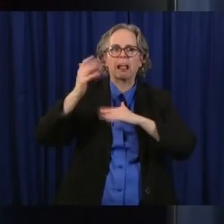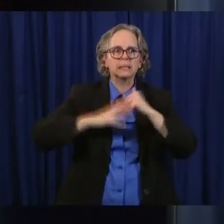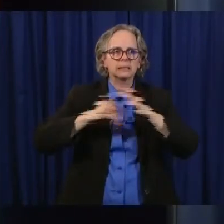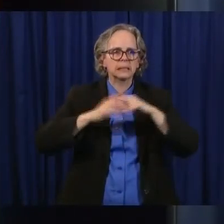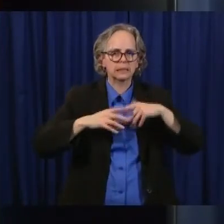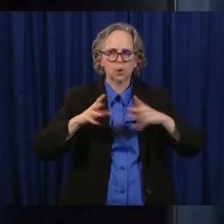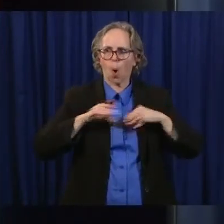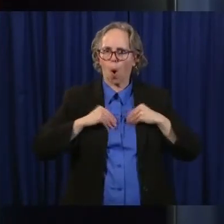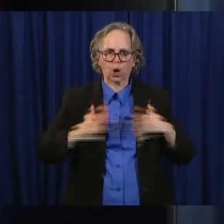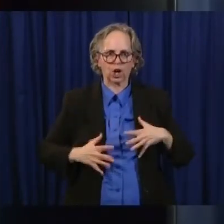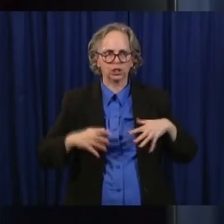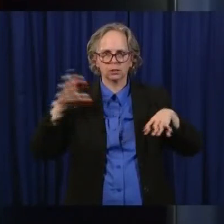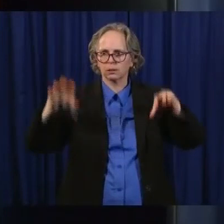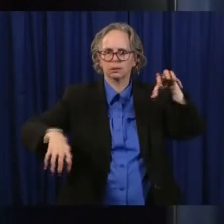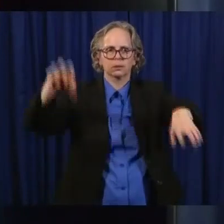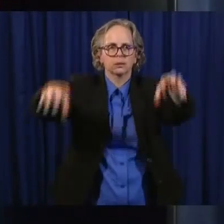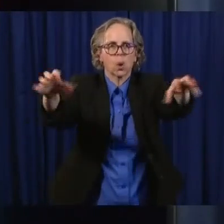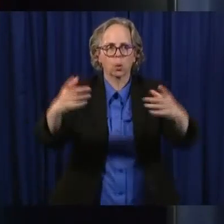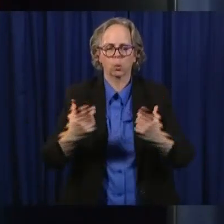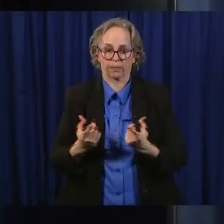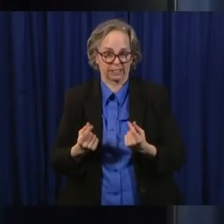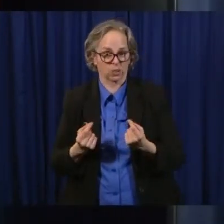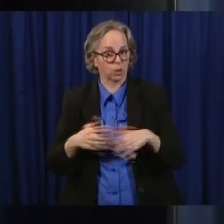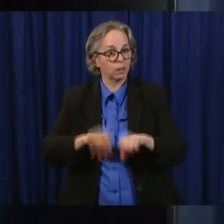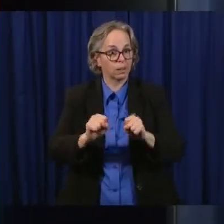BUT IT WILL TAKE TIME FOR THAT